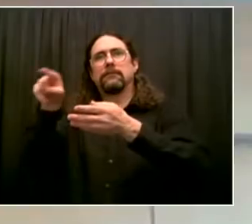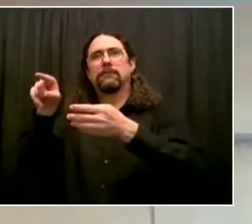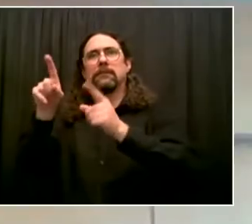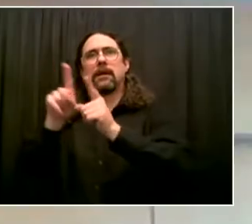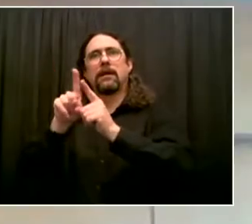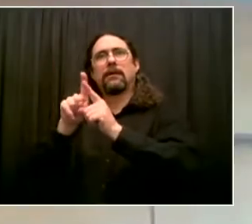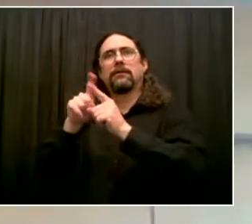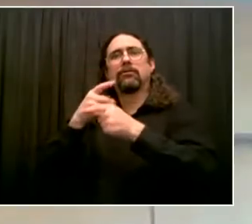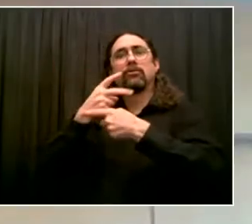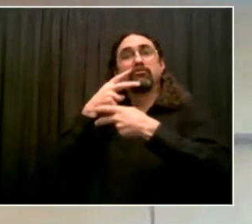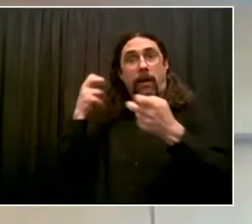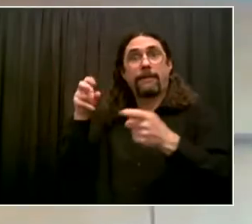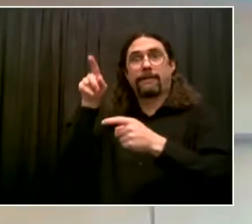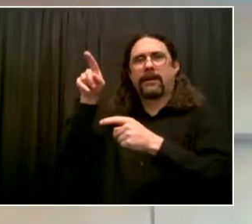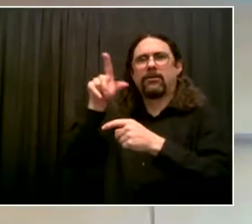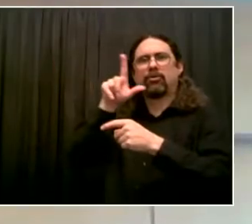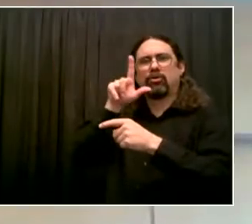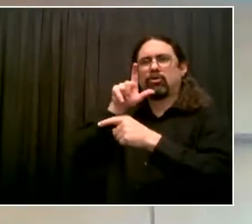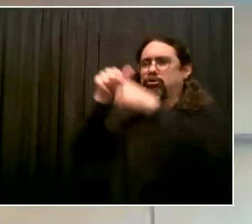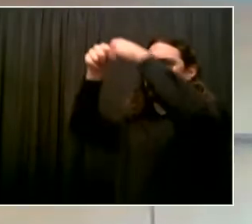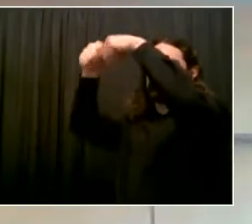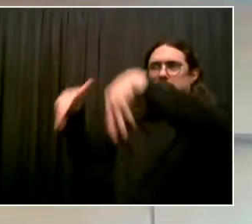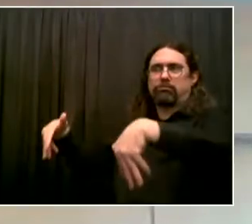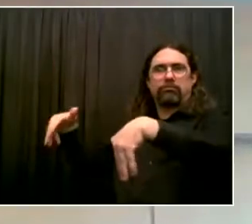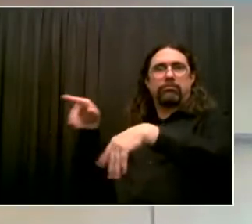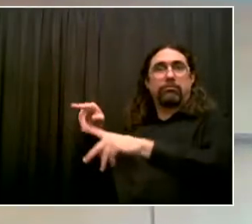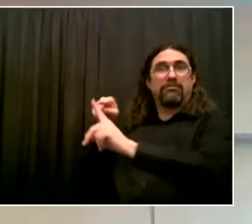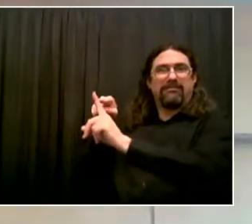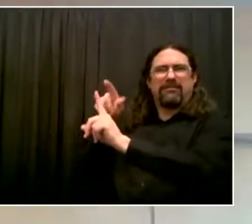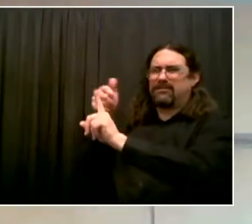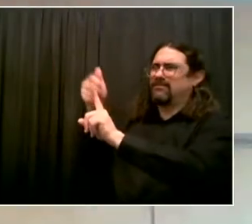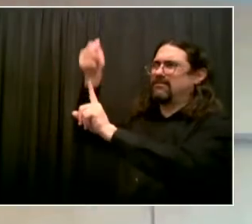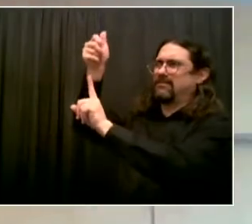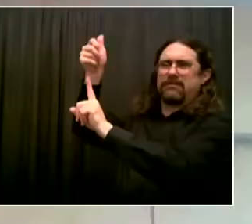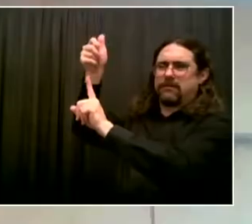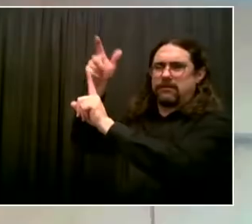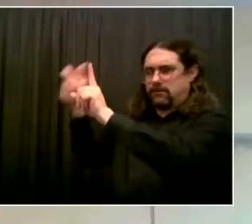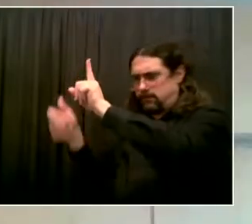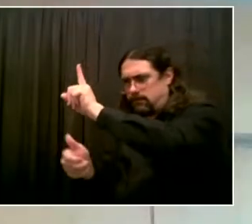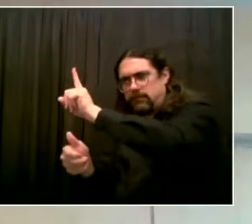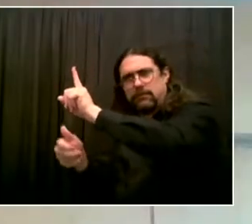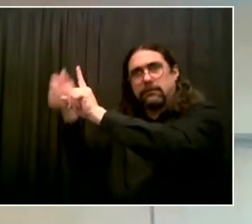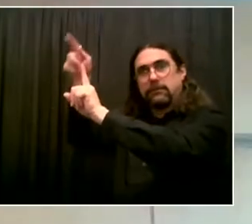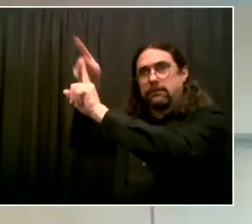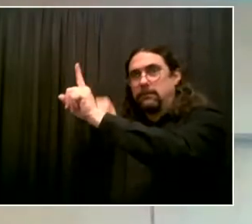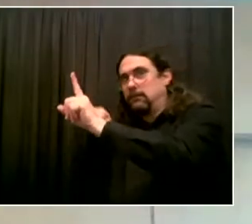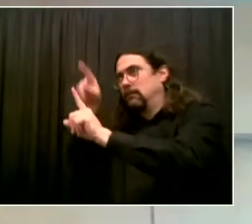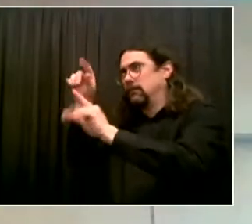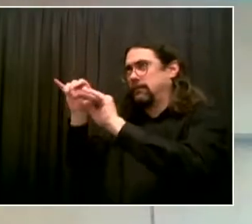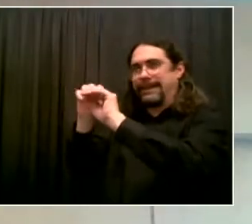VIOLENT CRIME. FOR THOSE WHO DON'T REALLY KNOW WHAT THAT MEANS, THERE'S REALLY